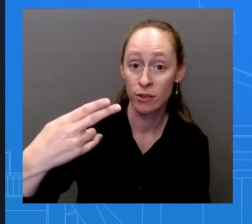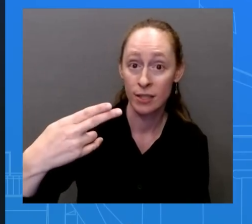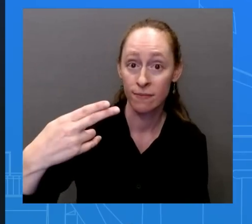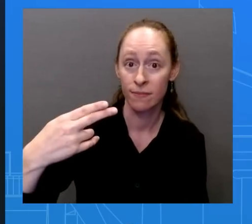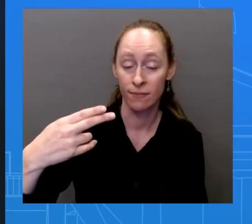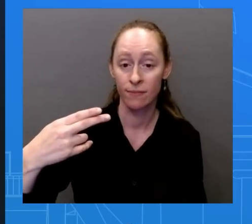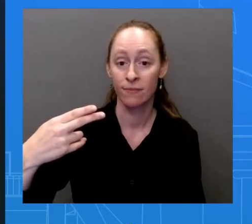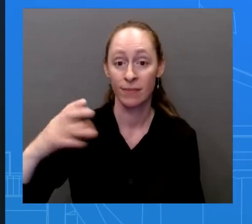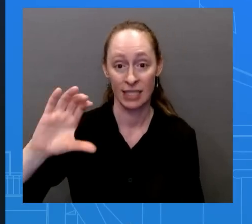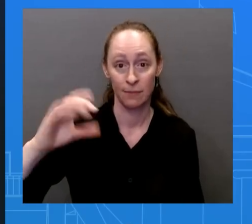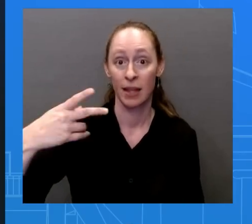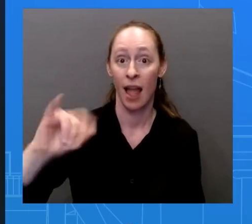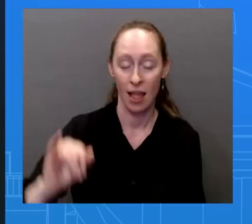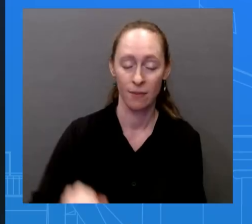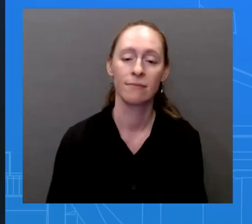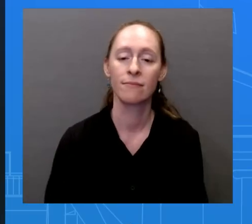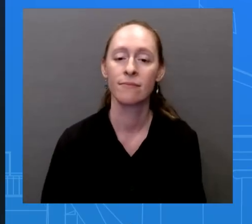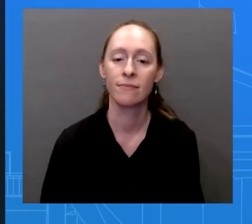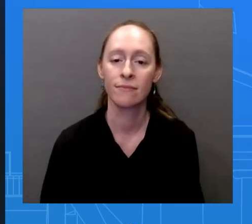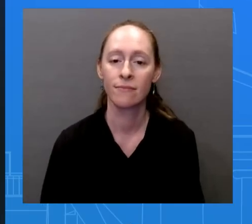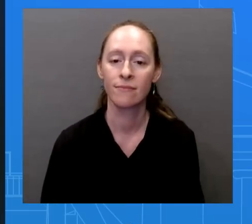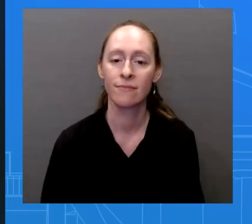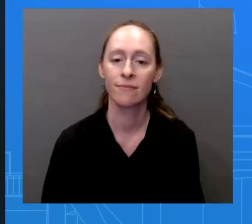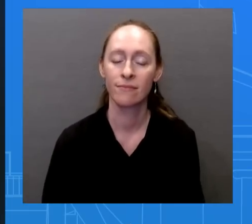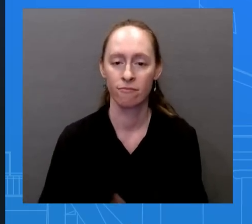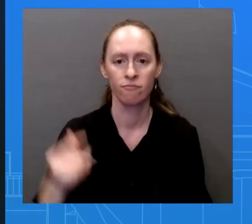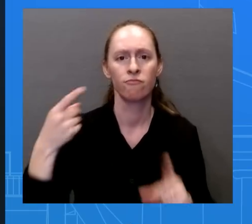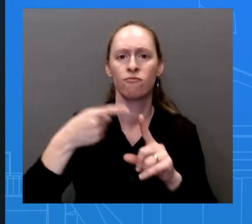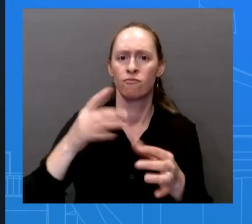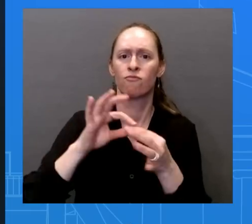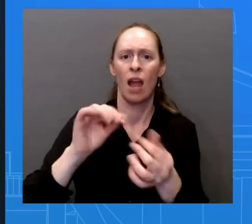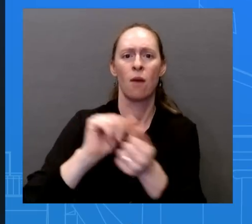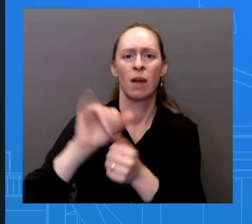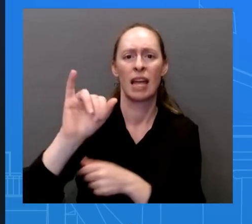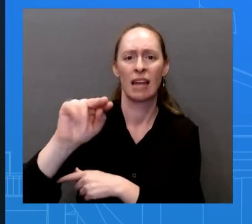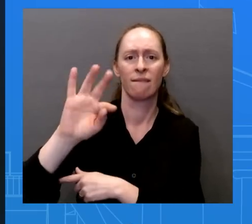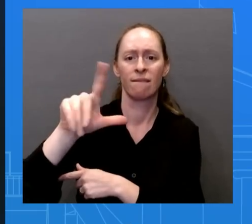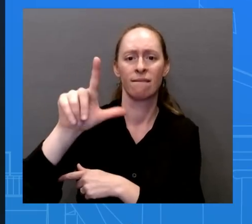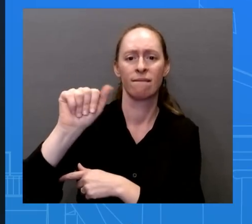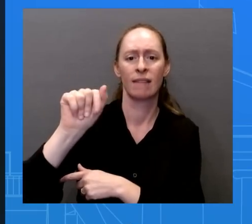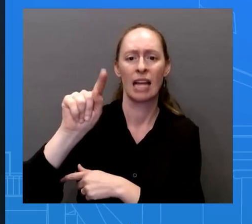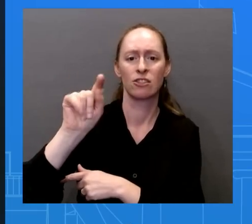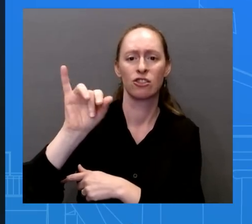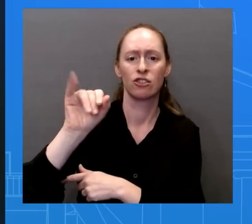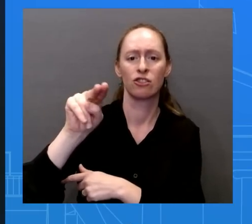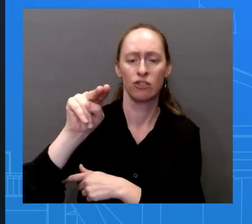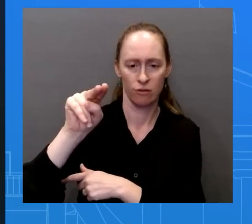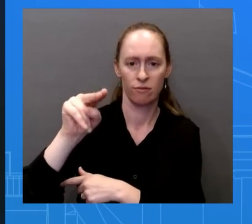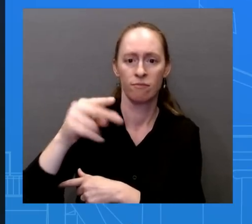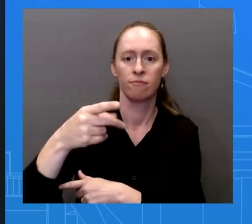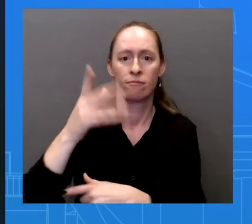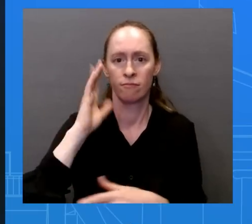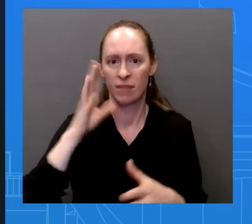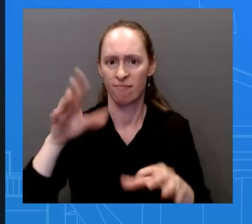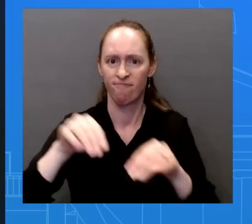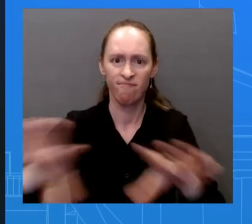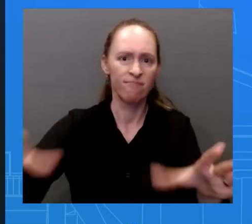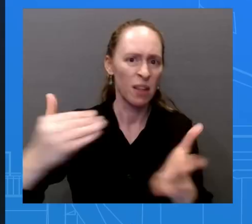So, look, you know, the President has made -- as far as his economic policy, he's made lowering costs for the American people,